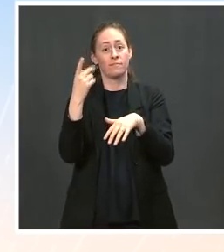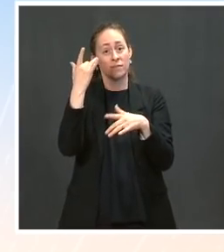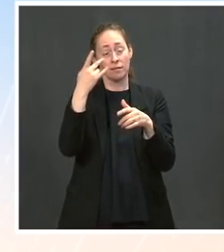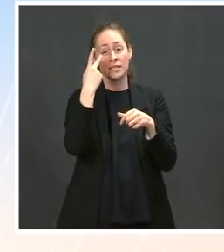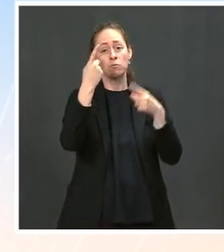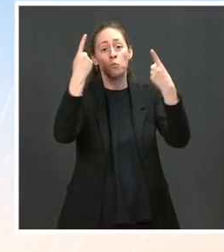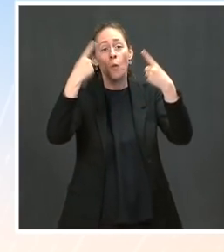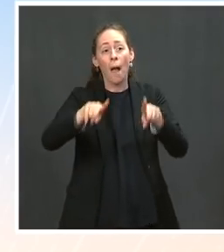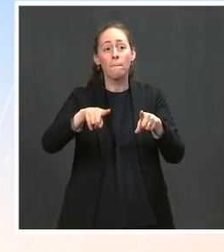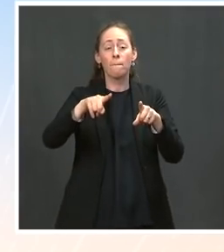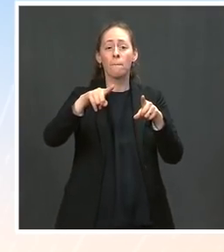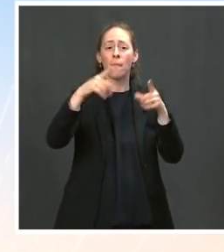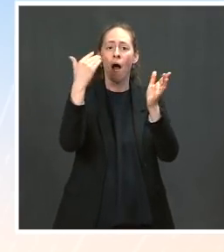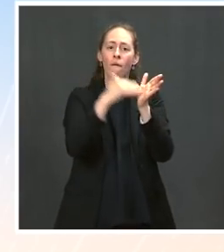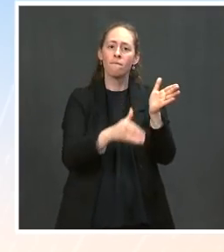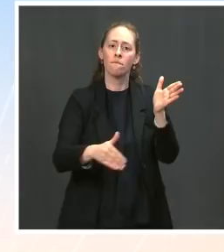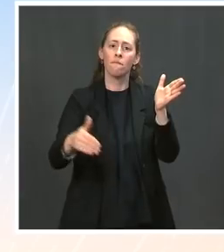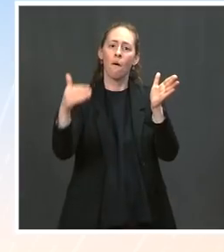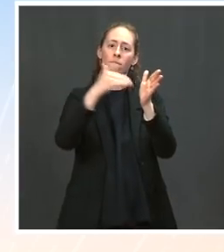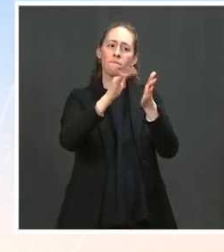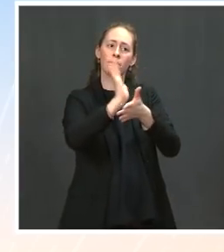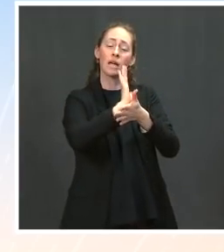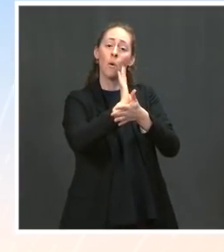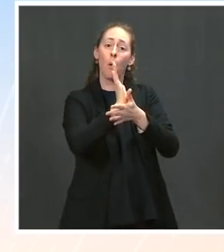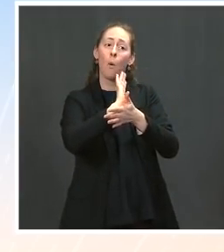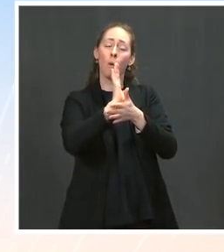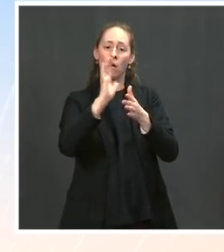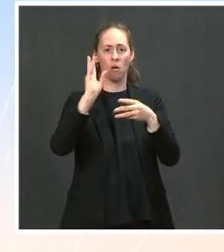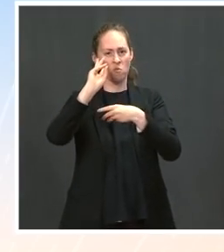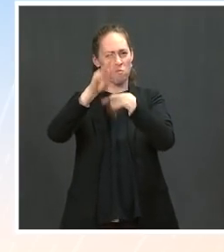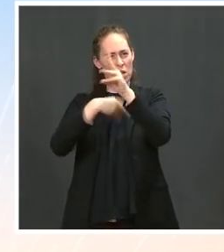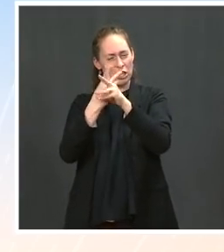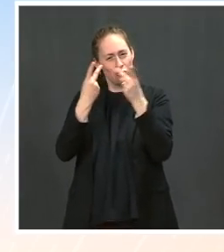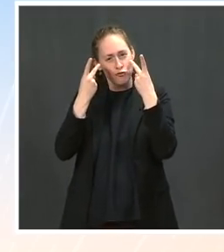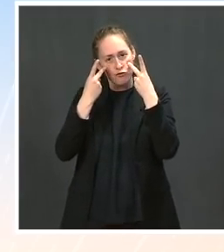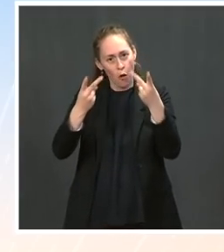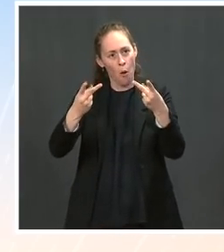Families across the country have watched the trial, watched the video played over and over again.